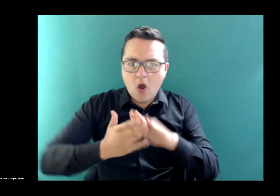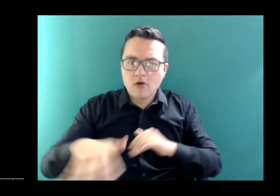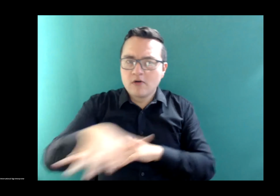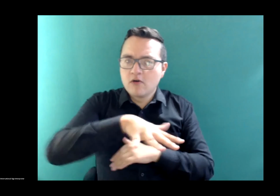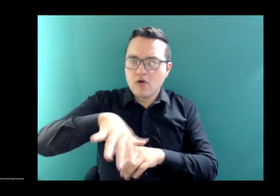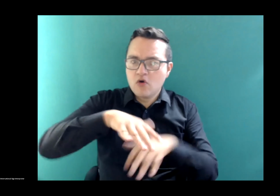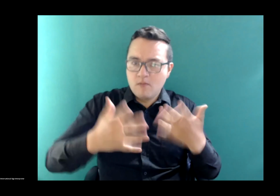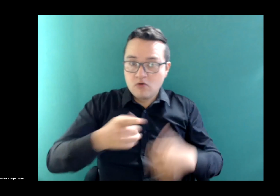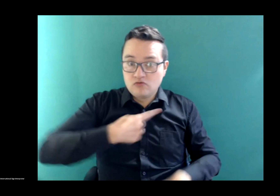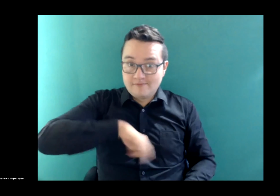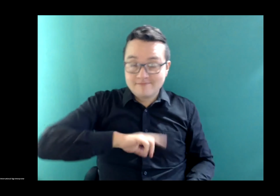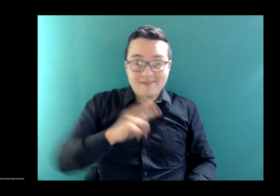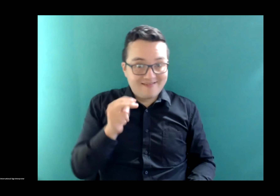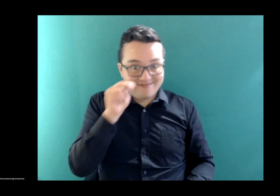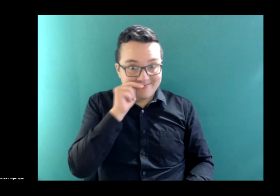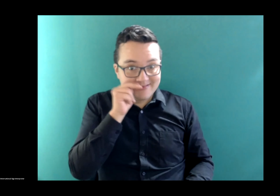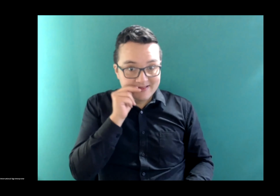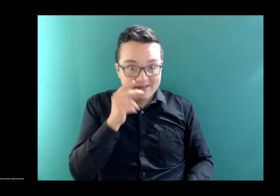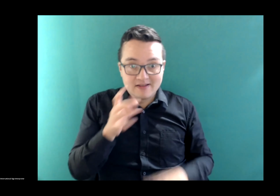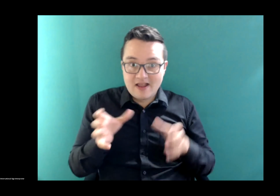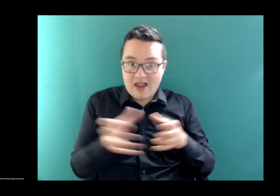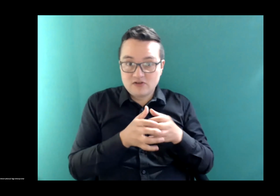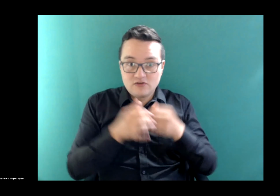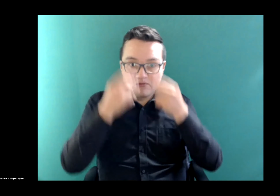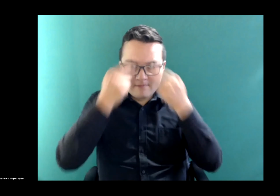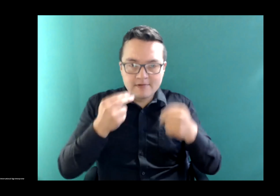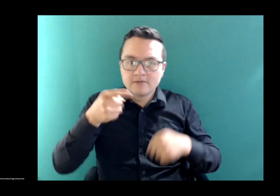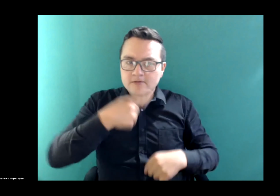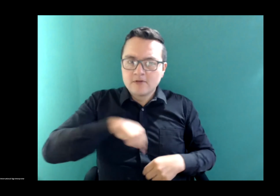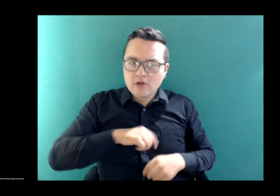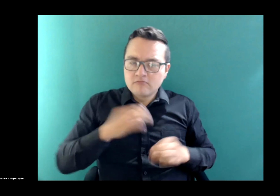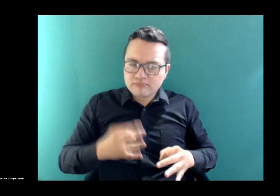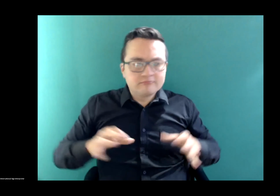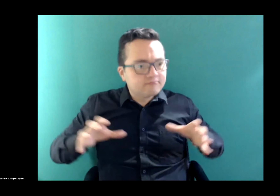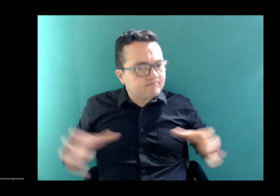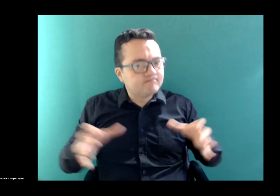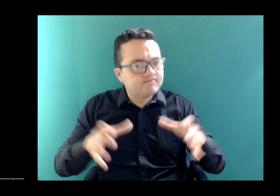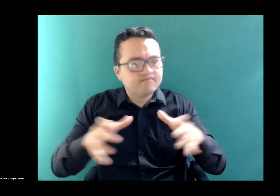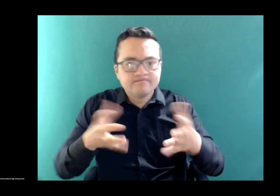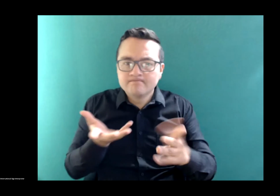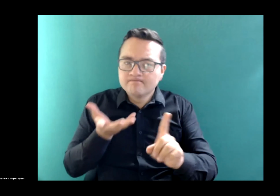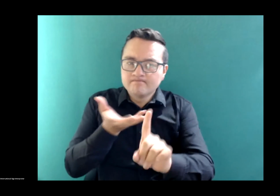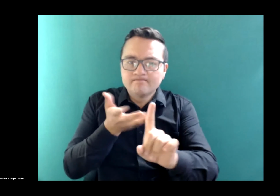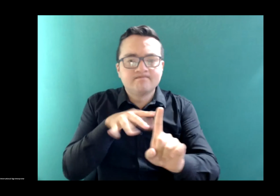Imagine if we knew better but the value added would be to the whole community.